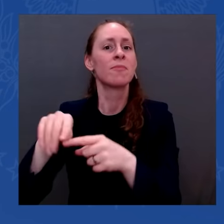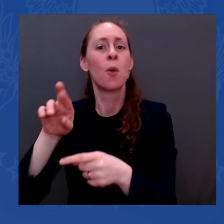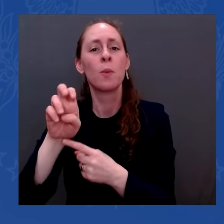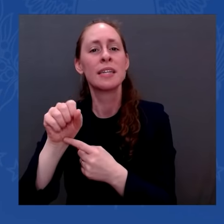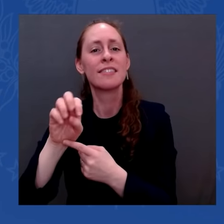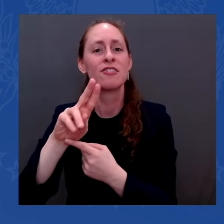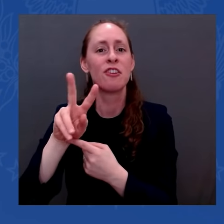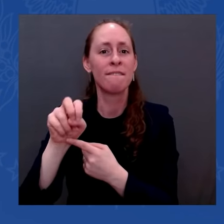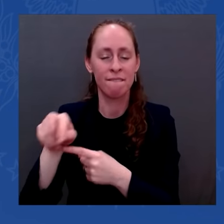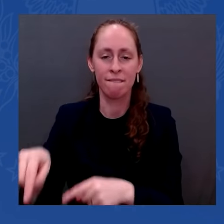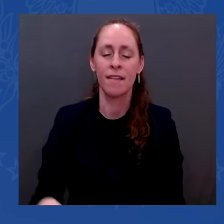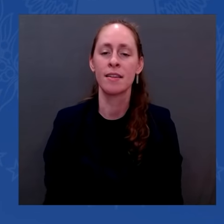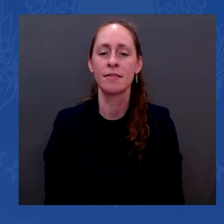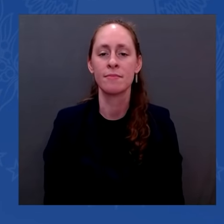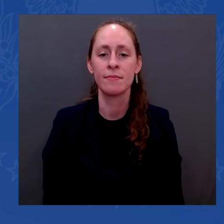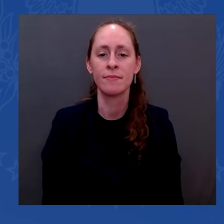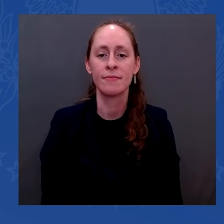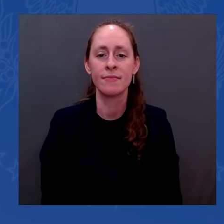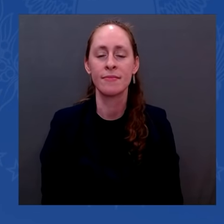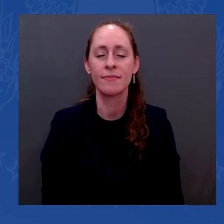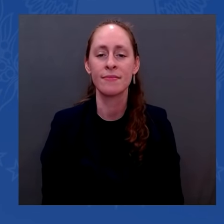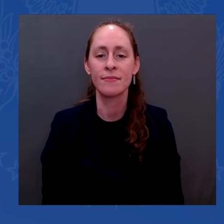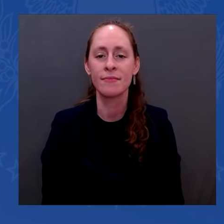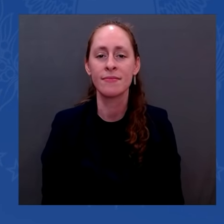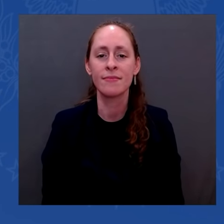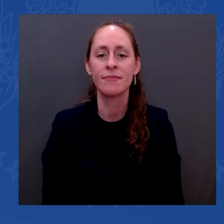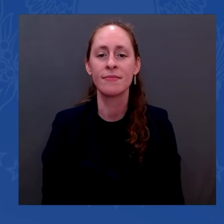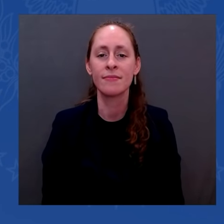of lithium-rich brine to the surface.